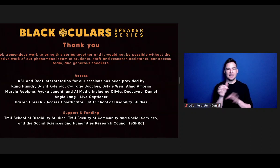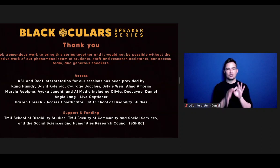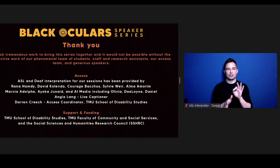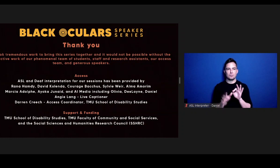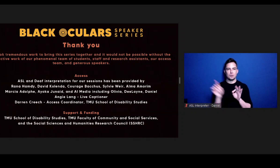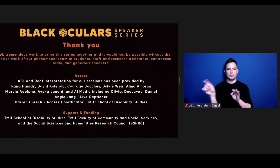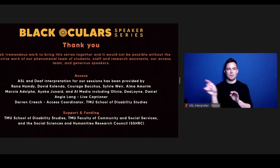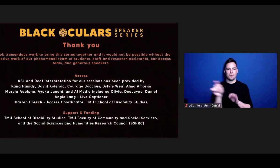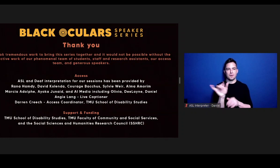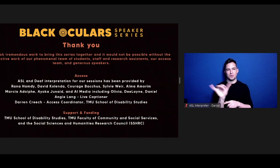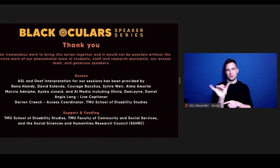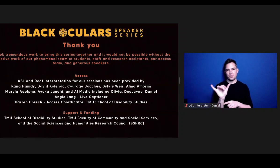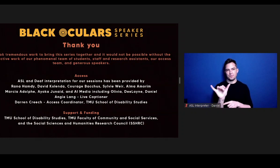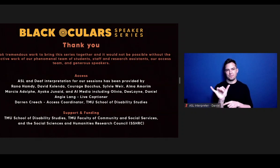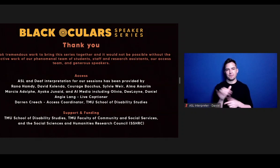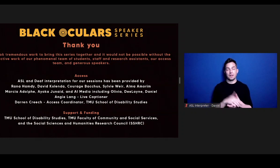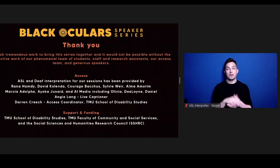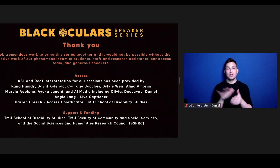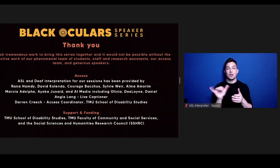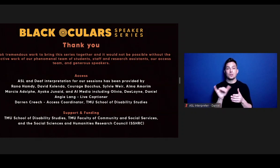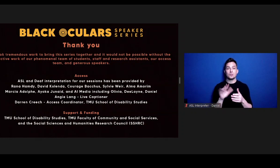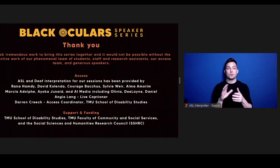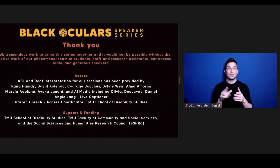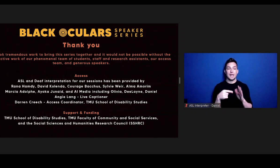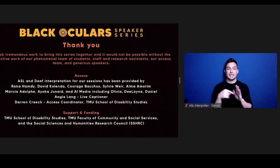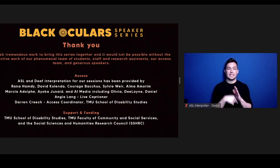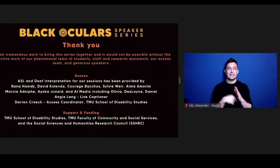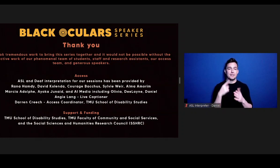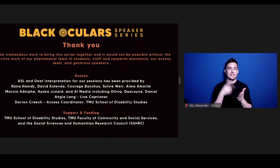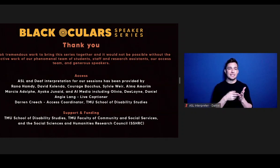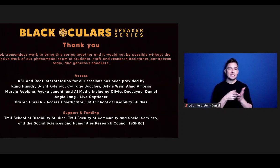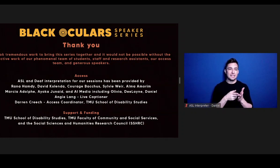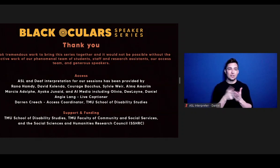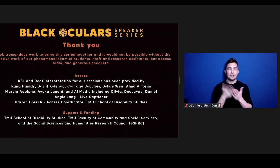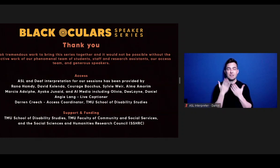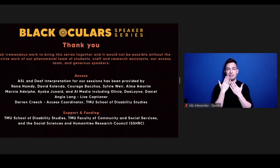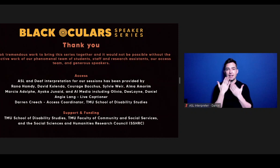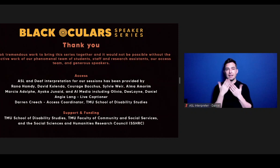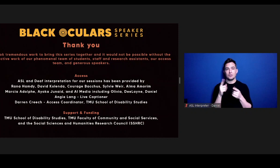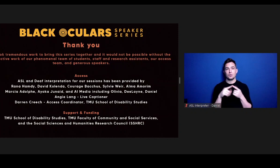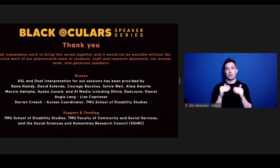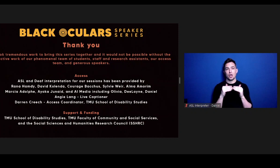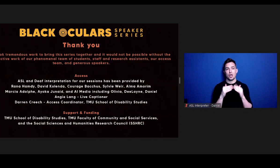I'd also like to give a deep and sincere thank you to my colleagues in the School of Disability